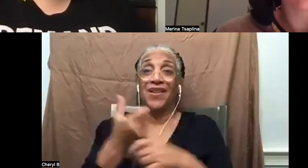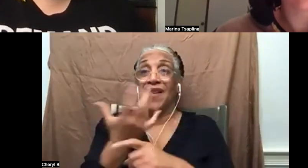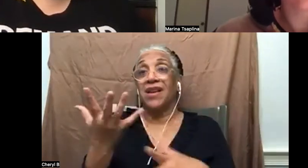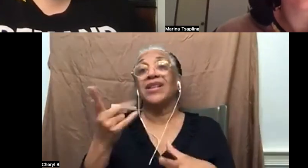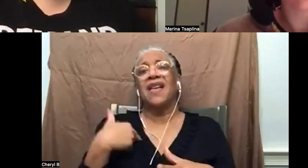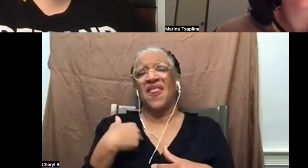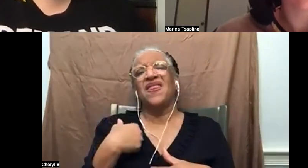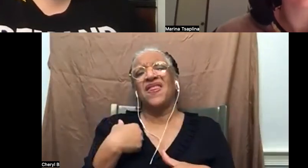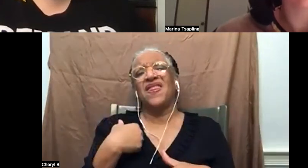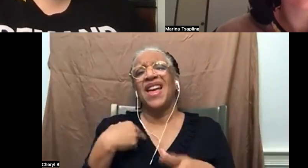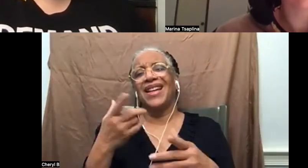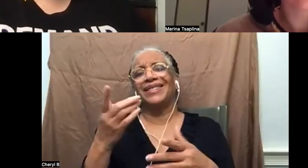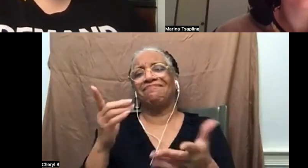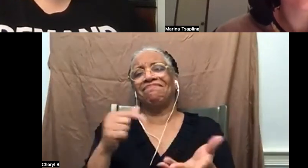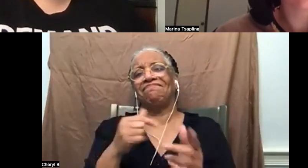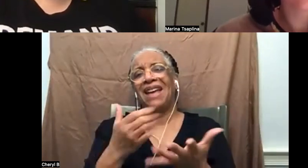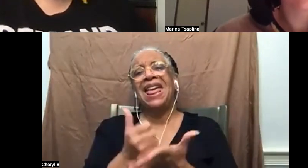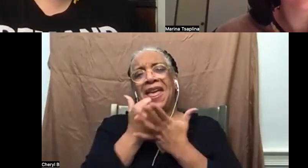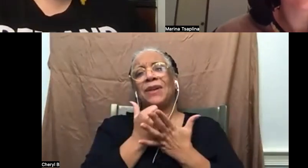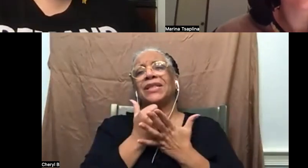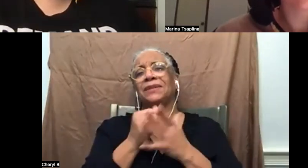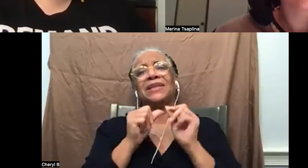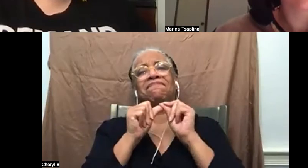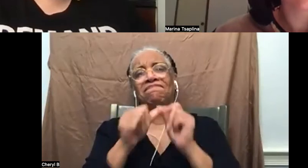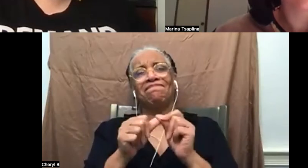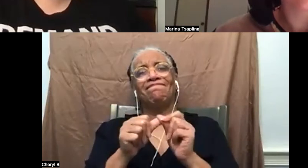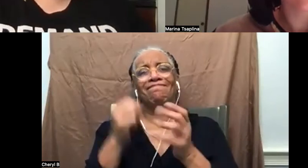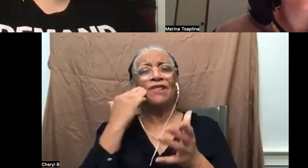Seeing that I'm not alone in this. Sometimes I feel very,